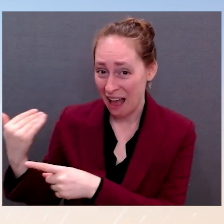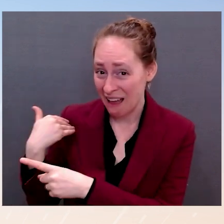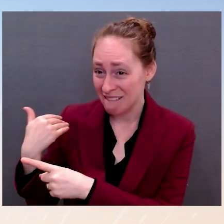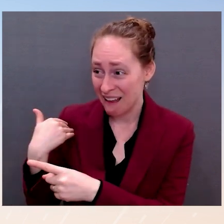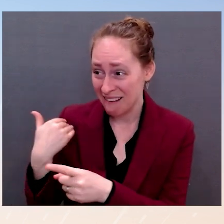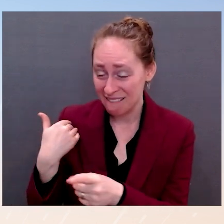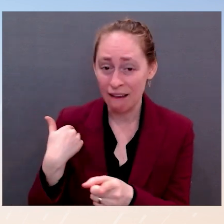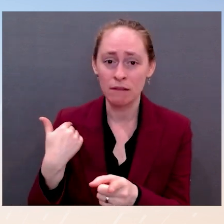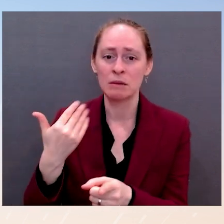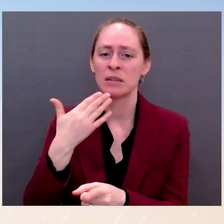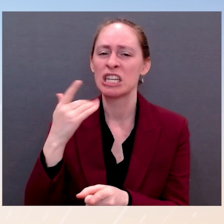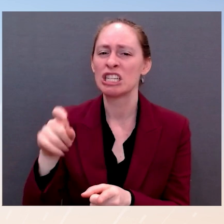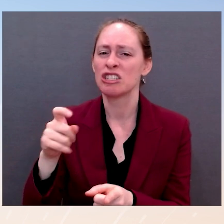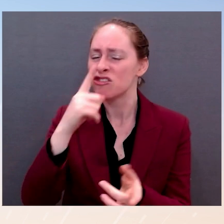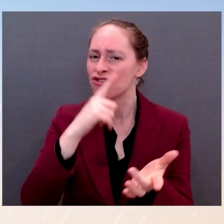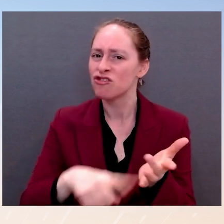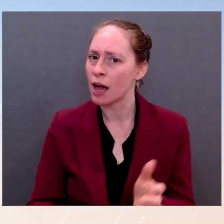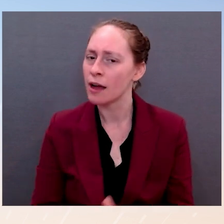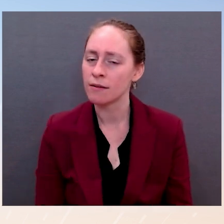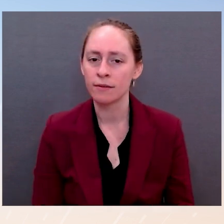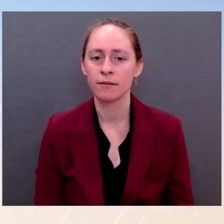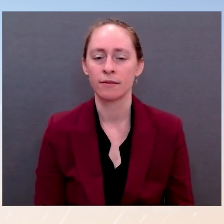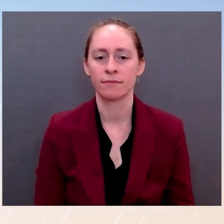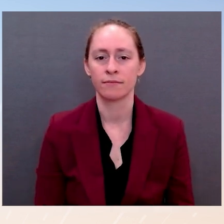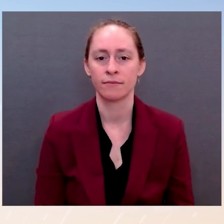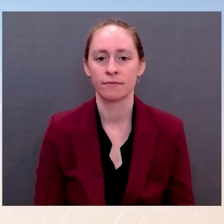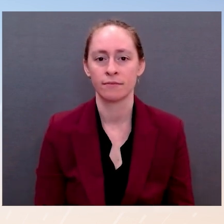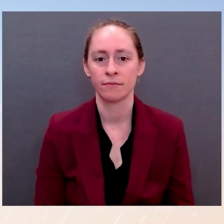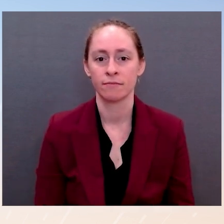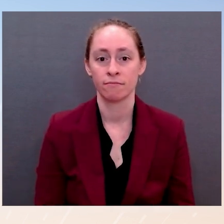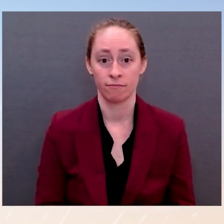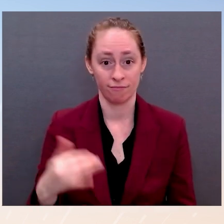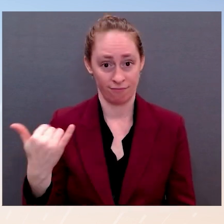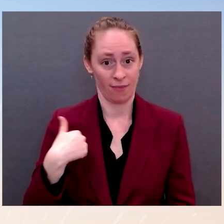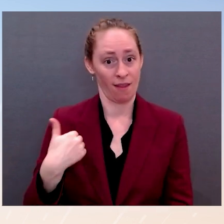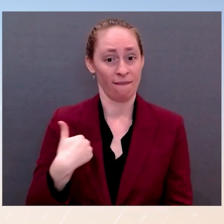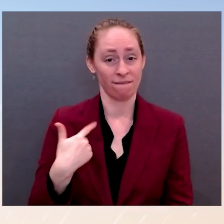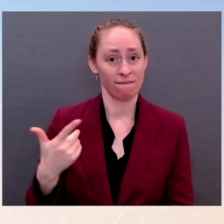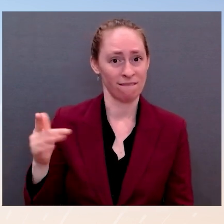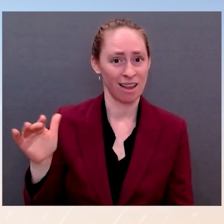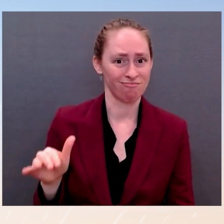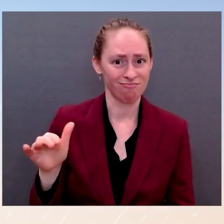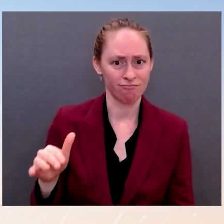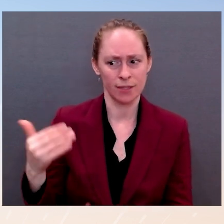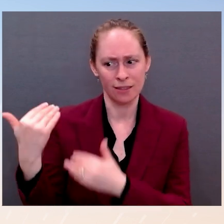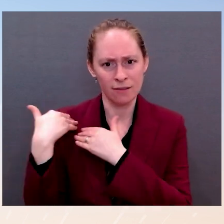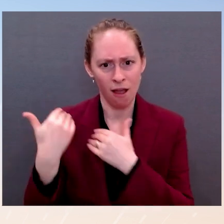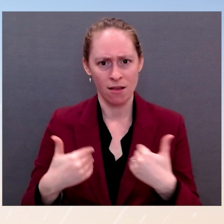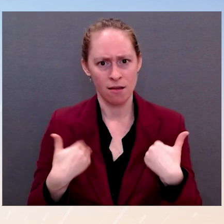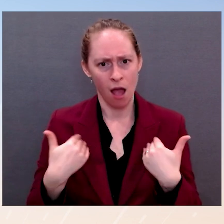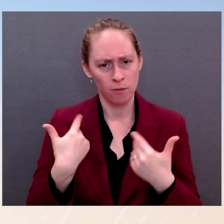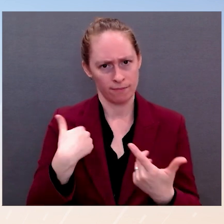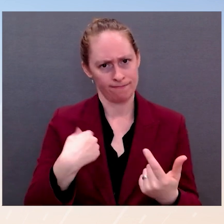and have family history, you go and get that done. And you know, I have a young child and I feel like it is my responsibility